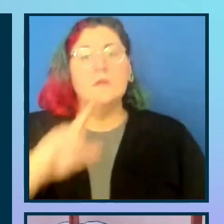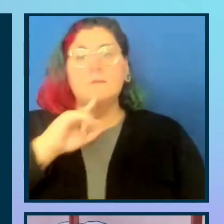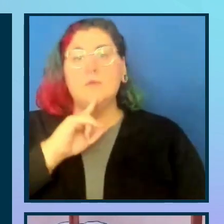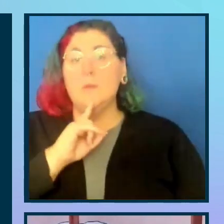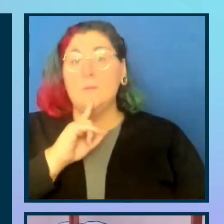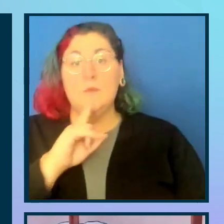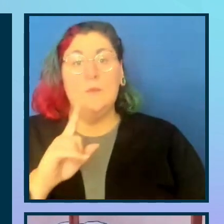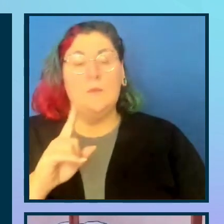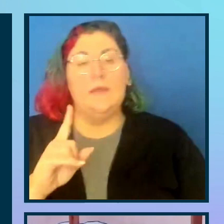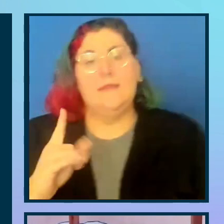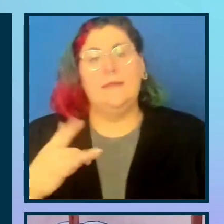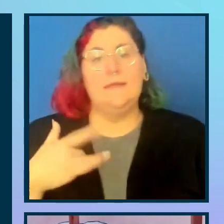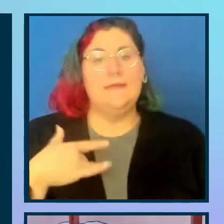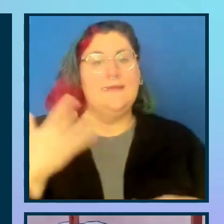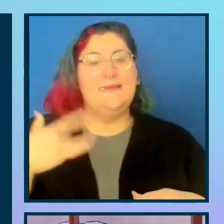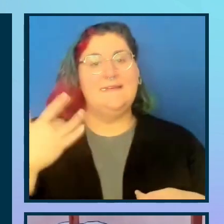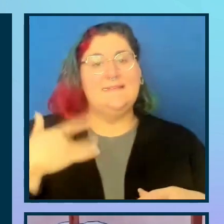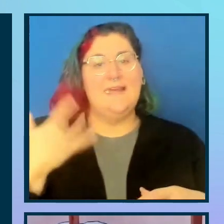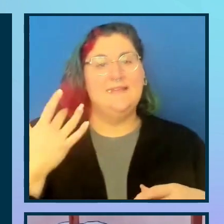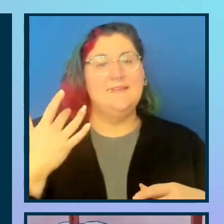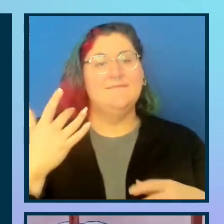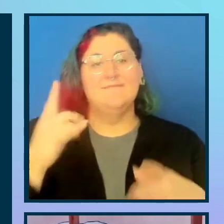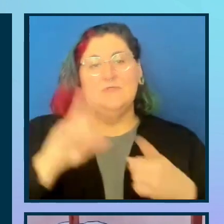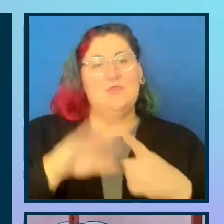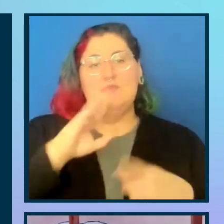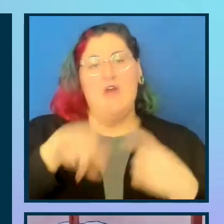All right, so what is accessibility behavior-informed development anyway?